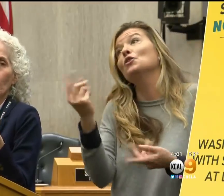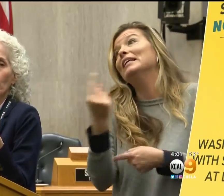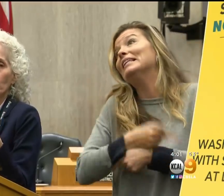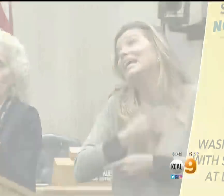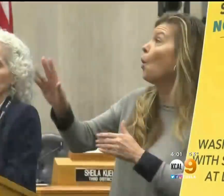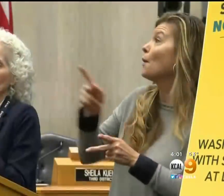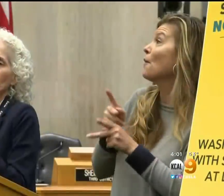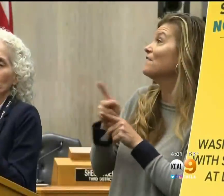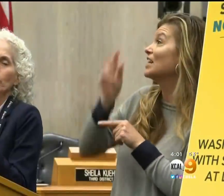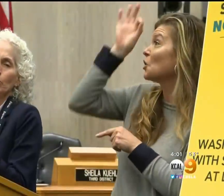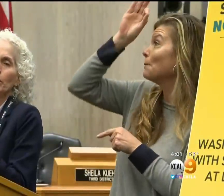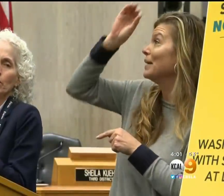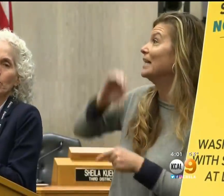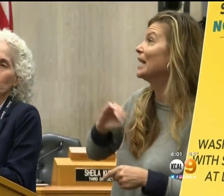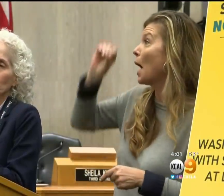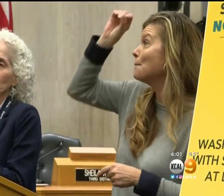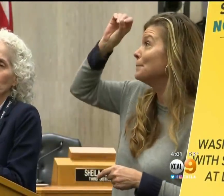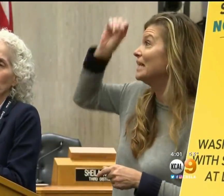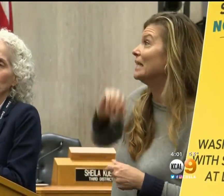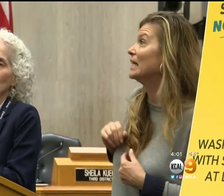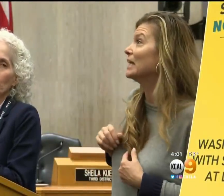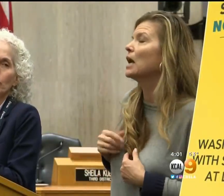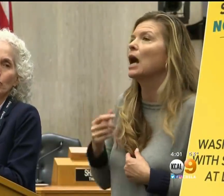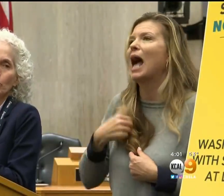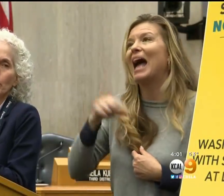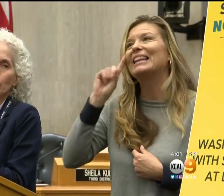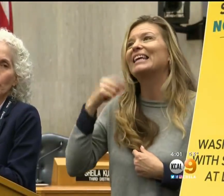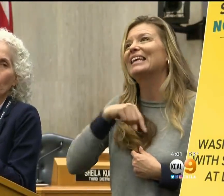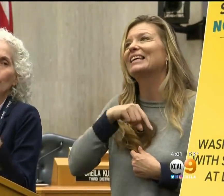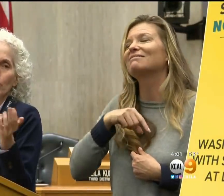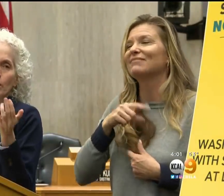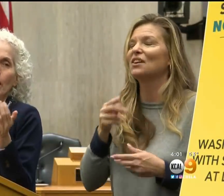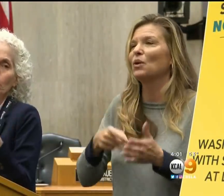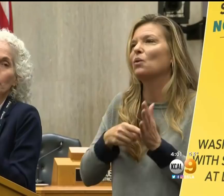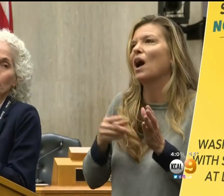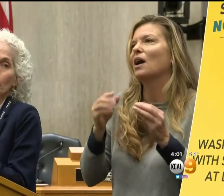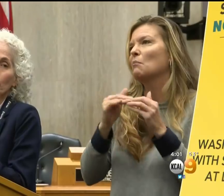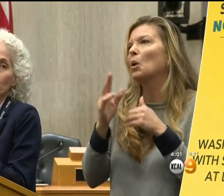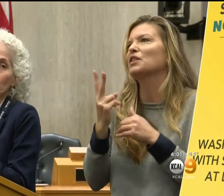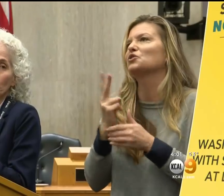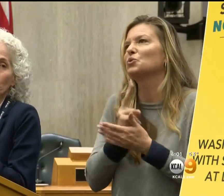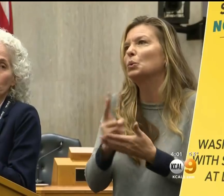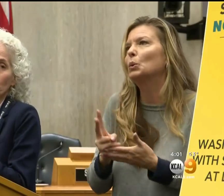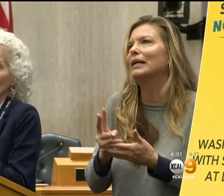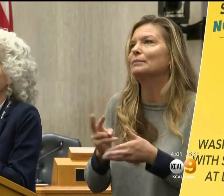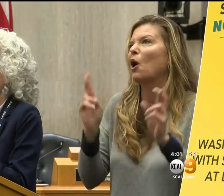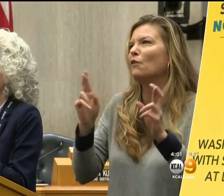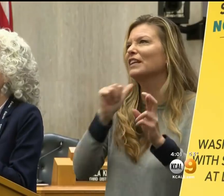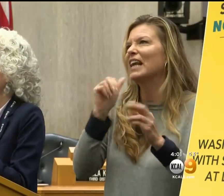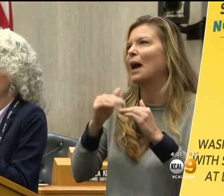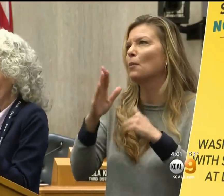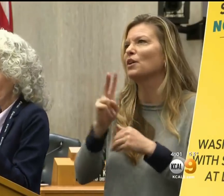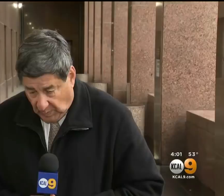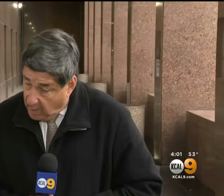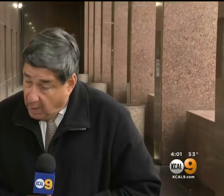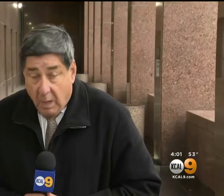AND GO ABOUT OUR DAILY LIVES. 30 DAYS MAYBE. CERTAINLY THE GOVERNOR HAS INDICATED THIS GOES THROUGH MARCH.